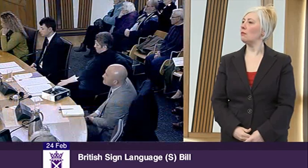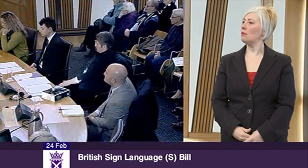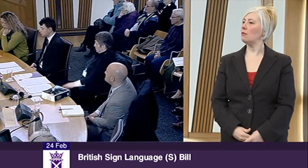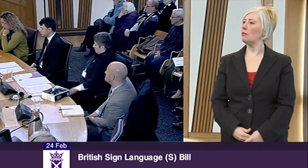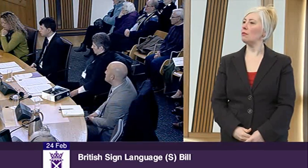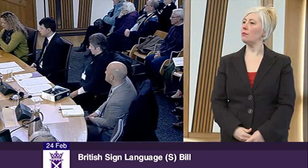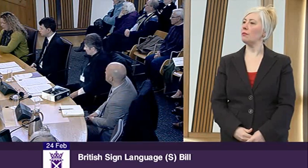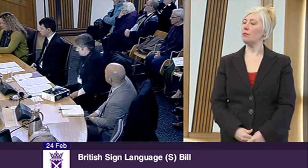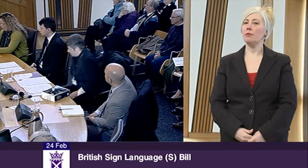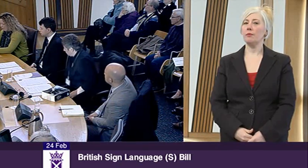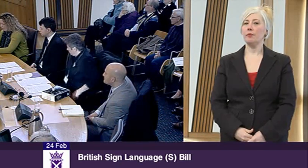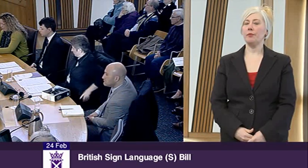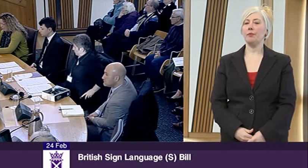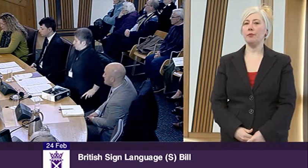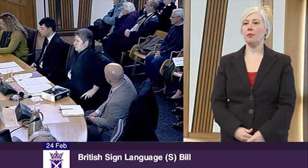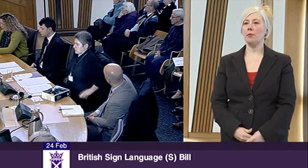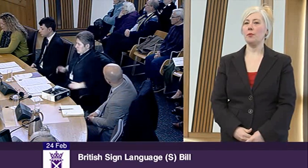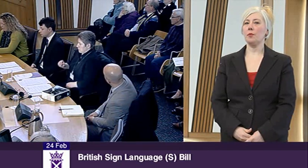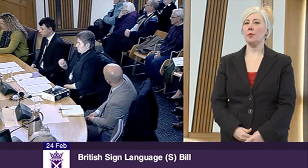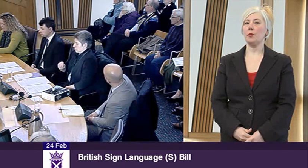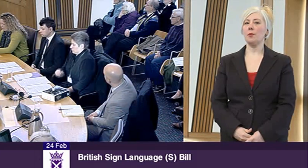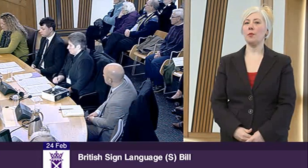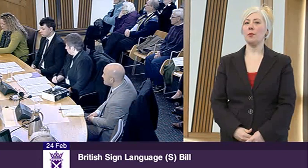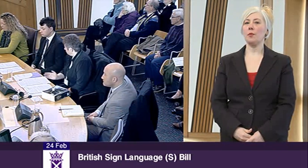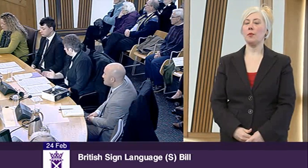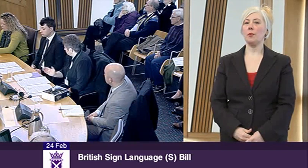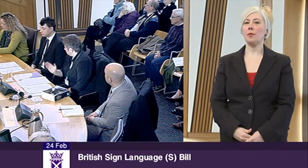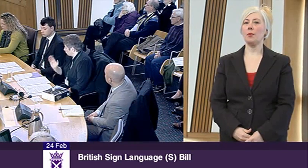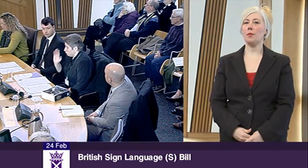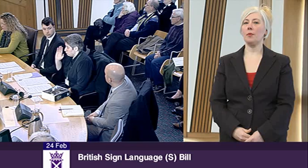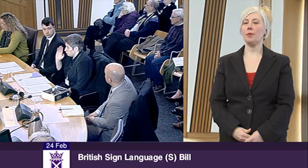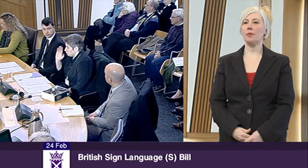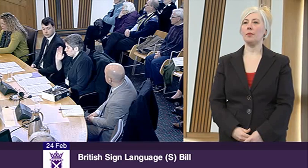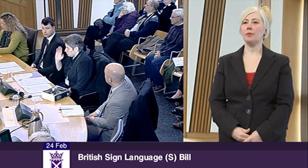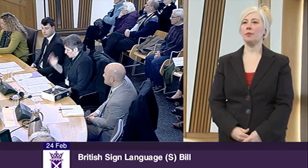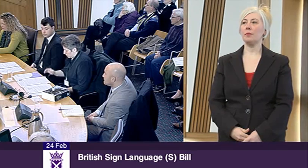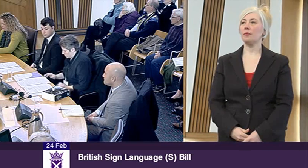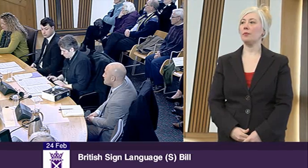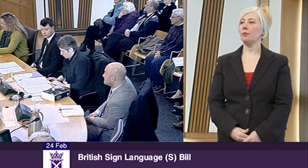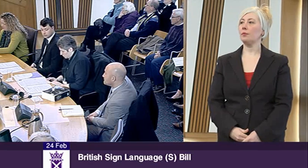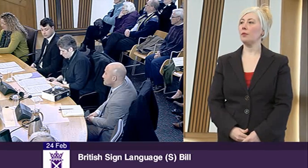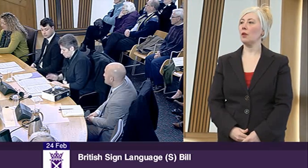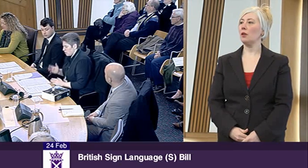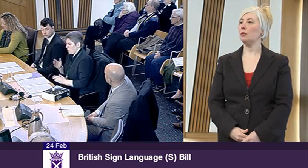Avril Hepner: We would like a minister to be given primary responsibility to oversee